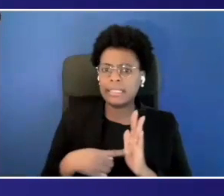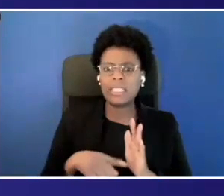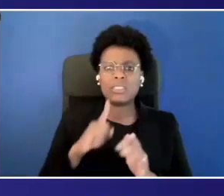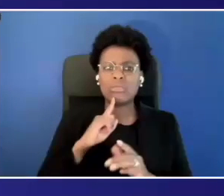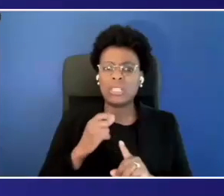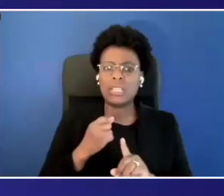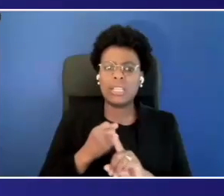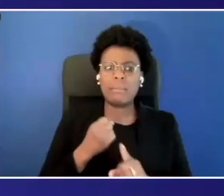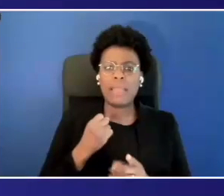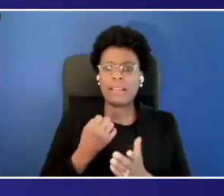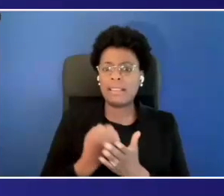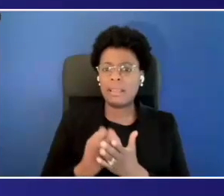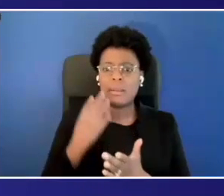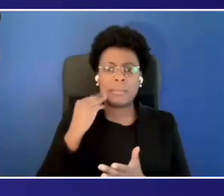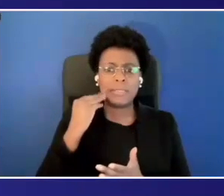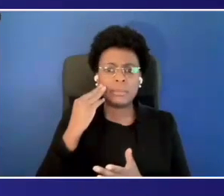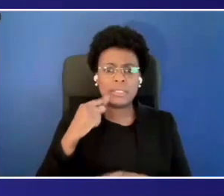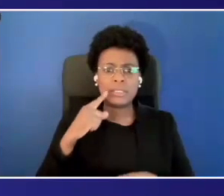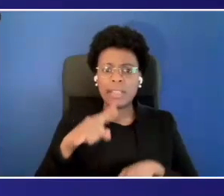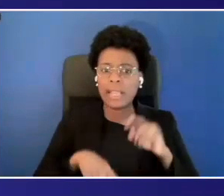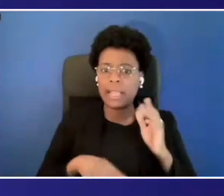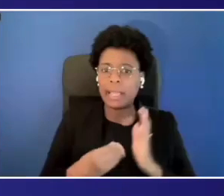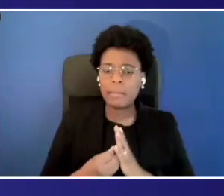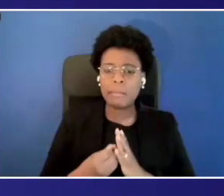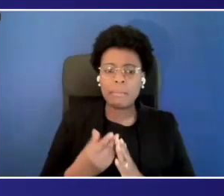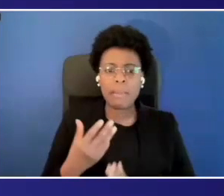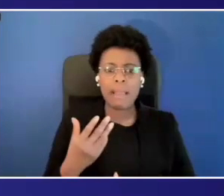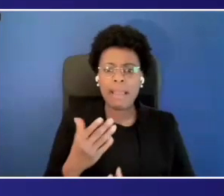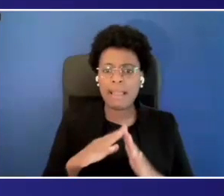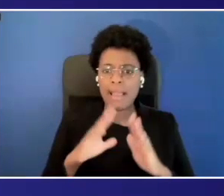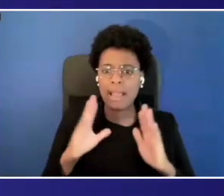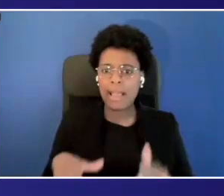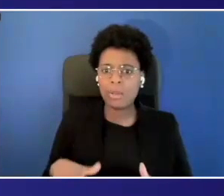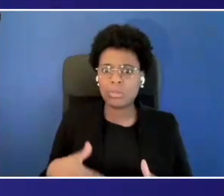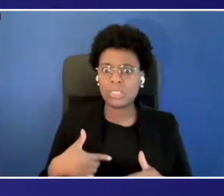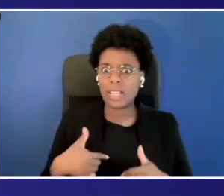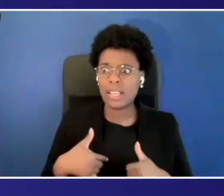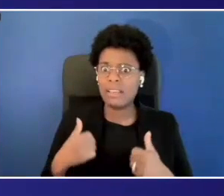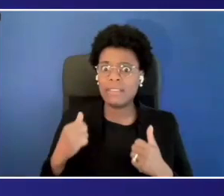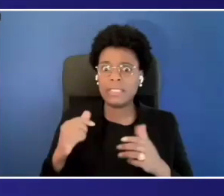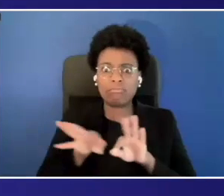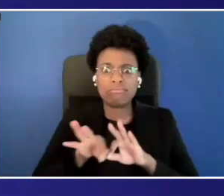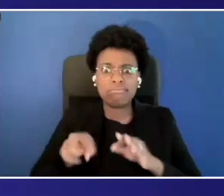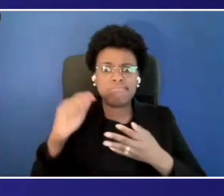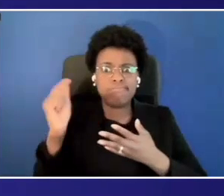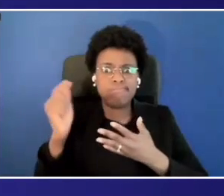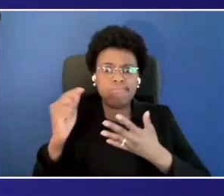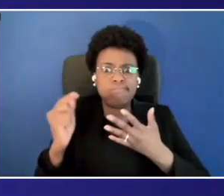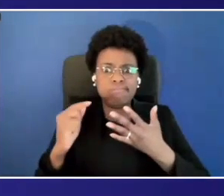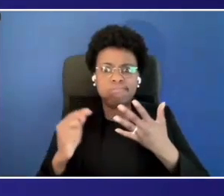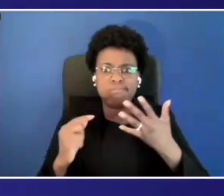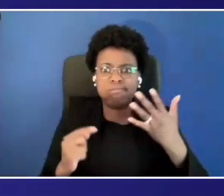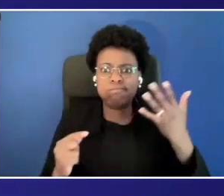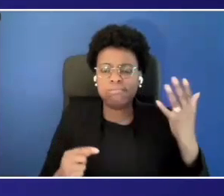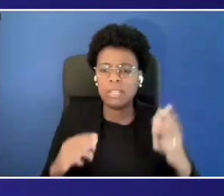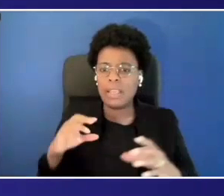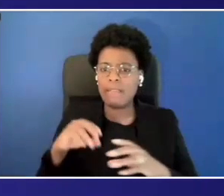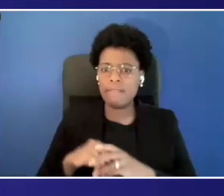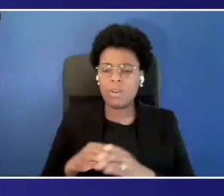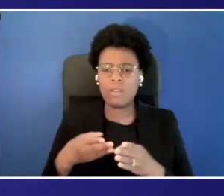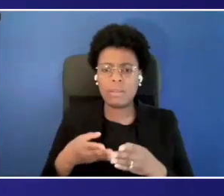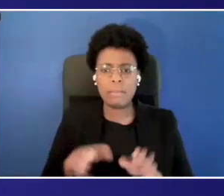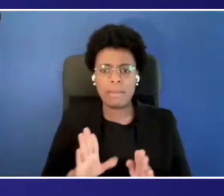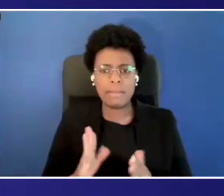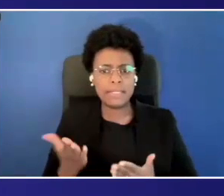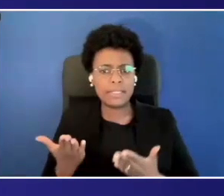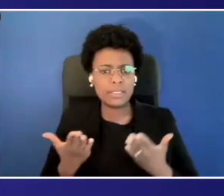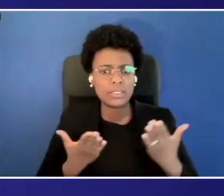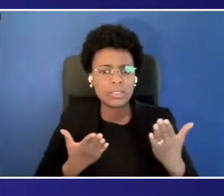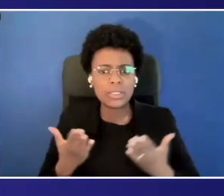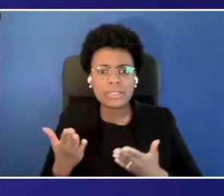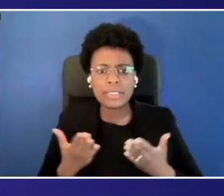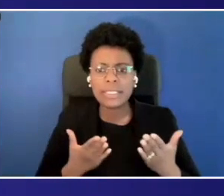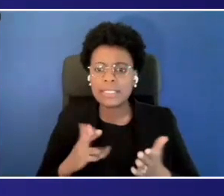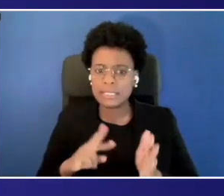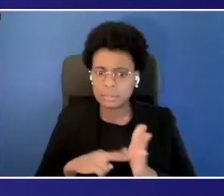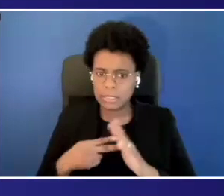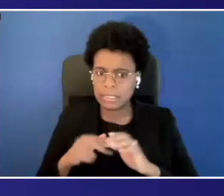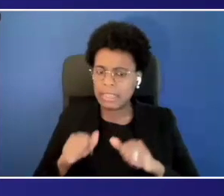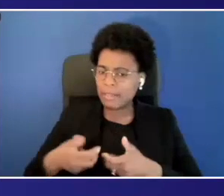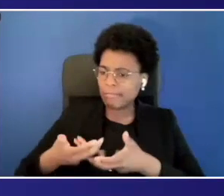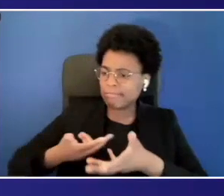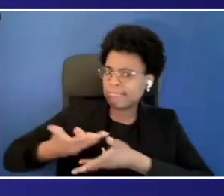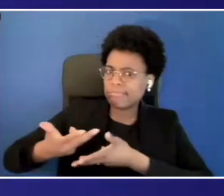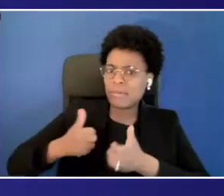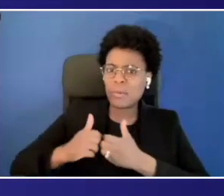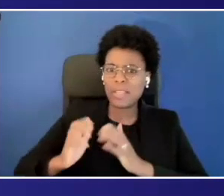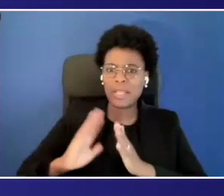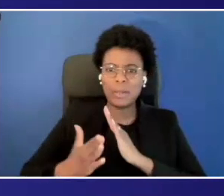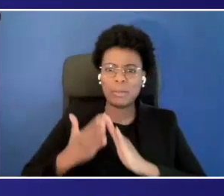I am so highly educated and doing public service has been an opportunity to interact with the community in unique ways.